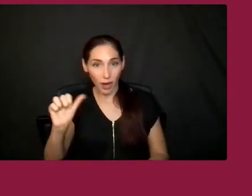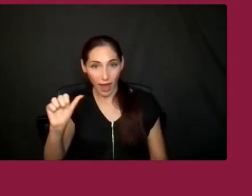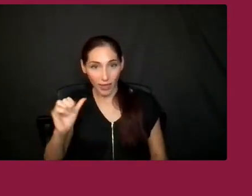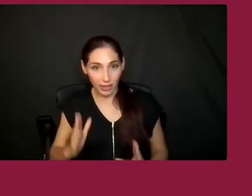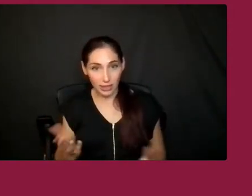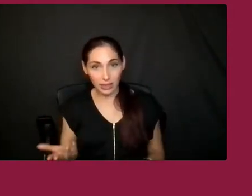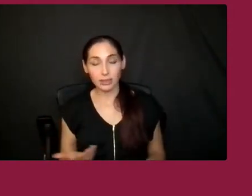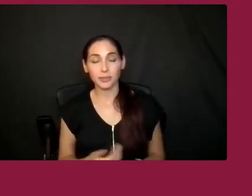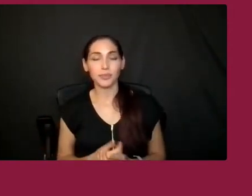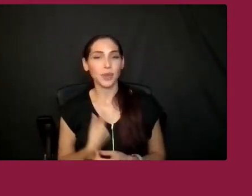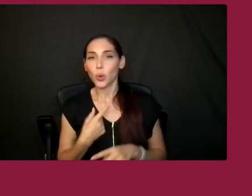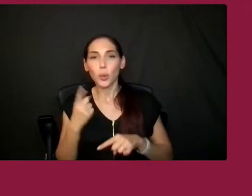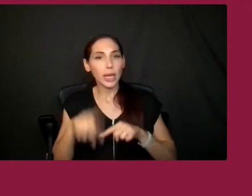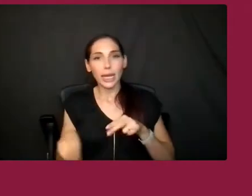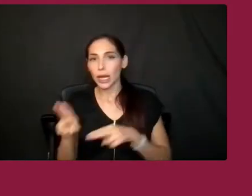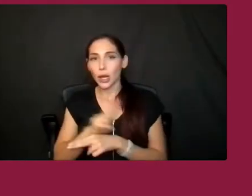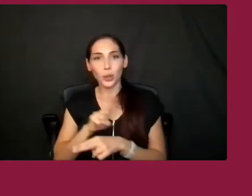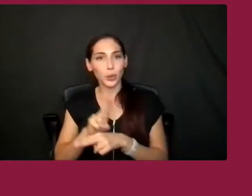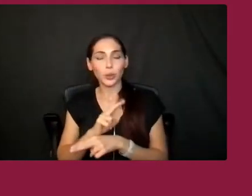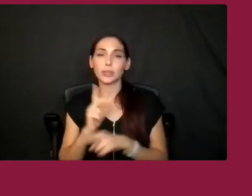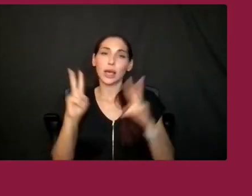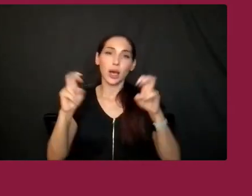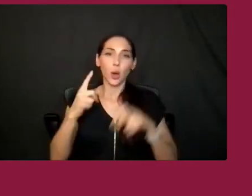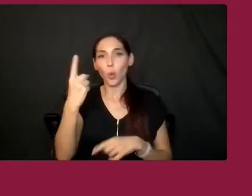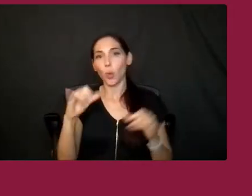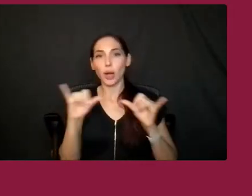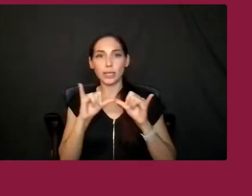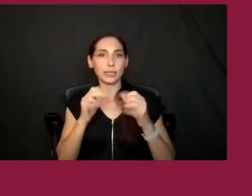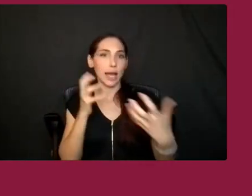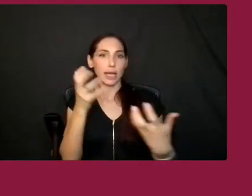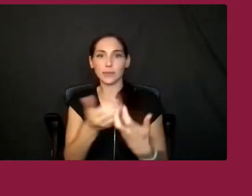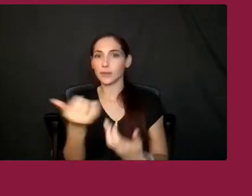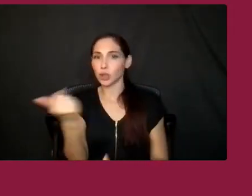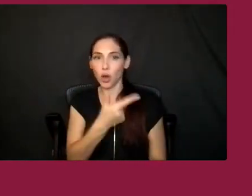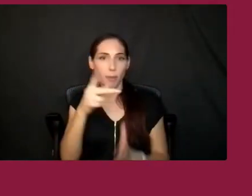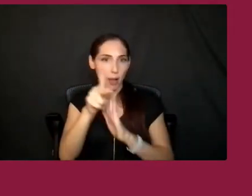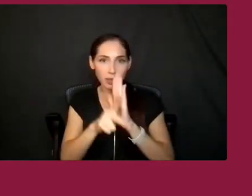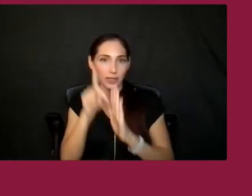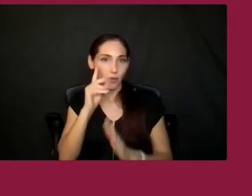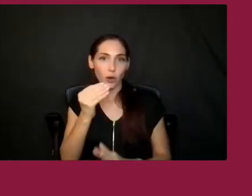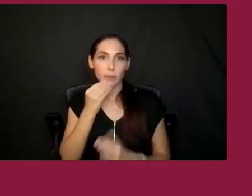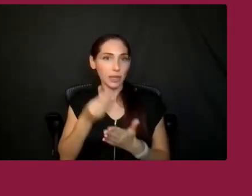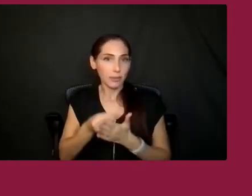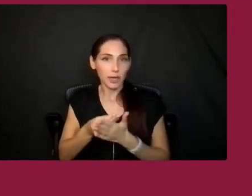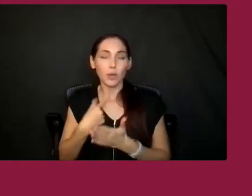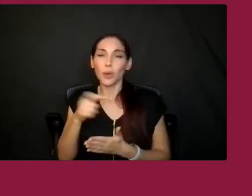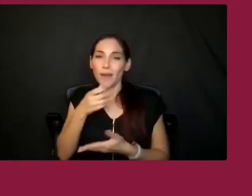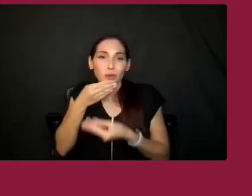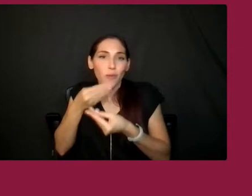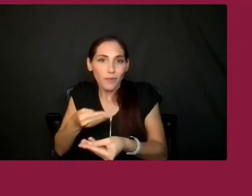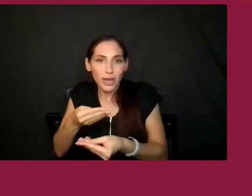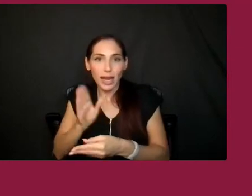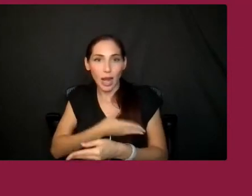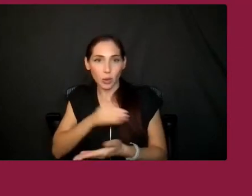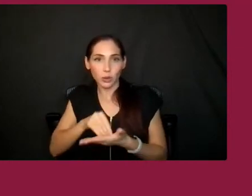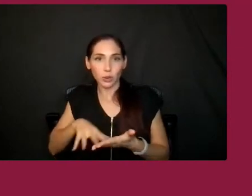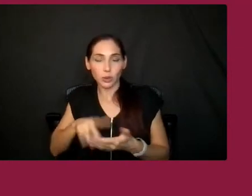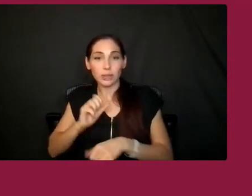We cannot use a one-size-fits-all policy for meal money. We need to feed our students based on the duration of the trip and the physical demands